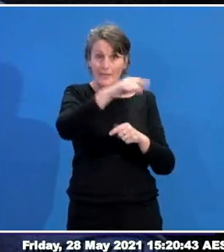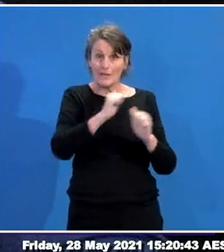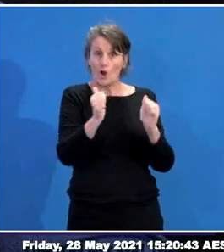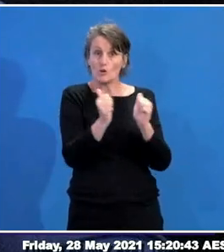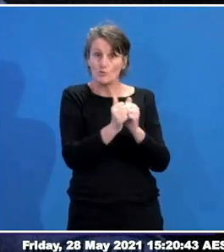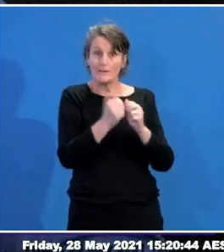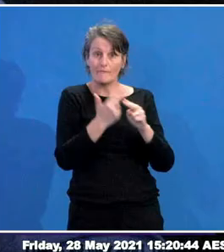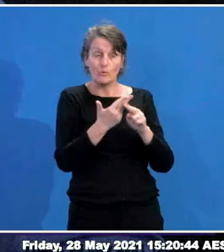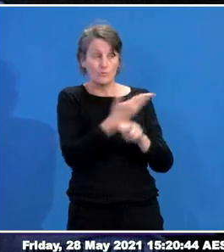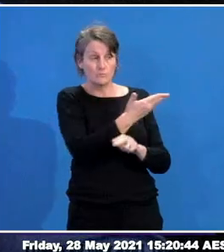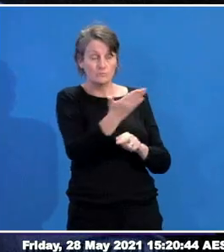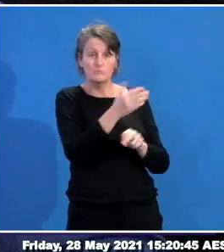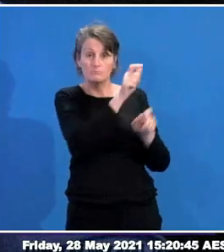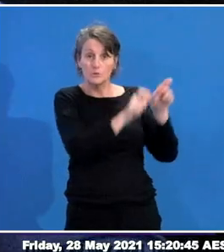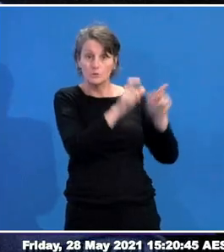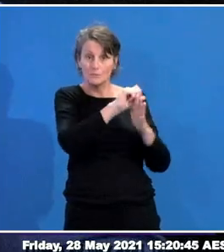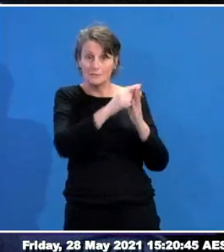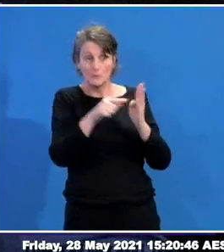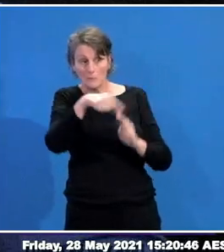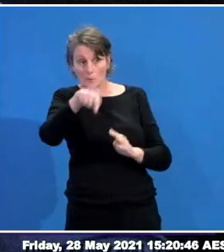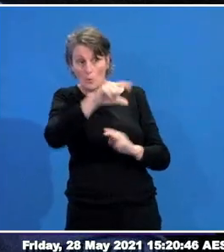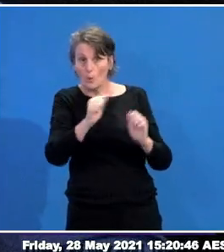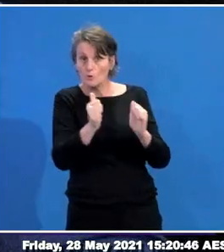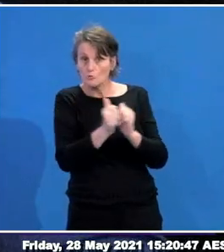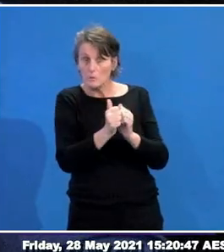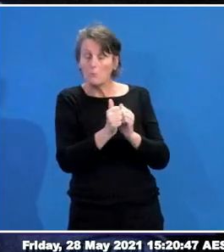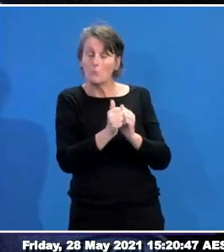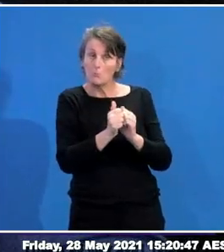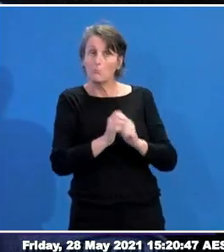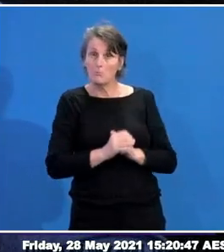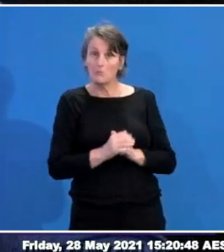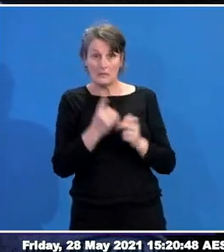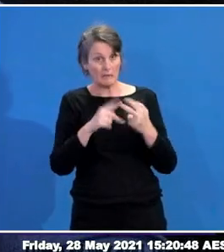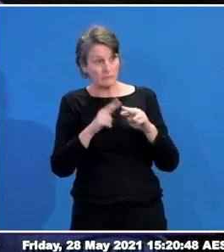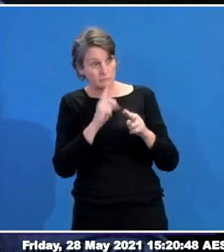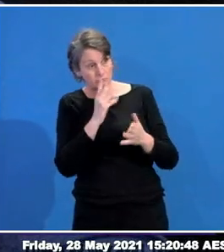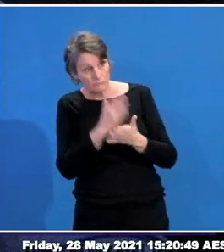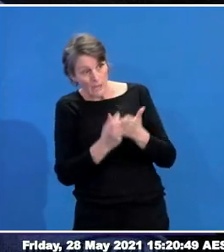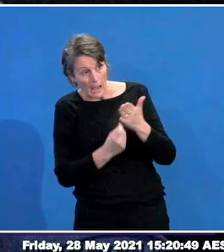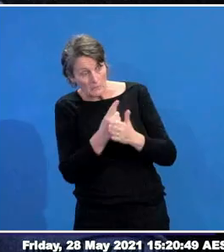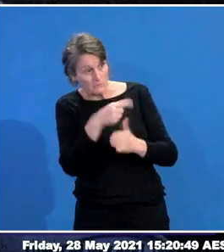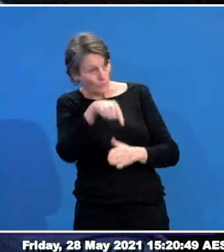they would all have the same view, and I think that if that's the case, then